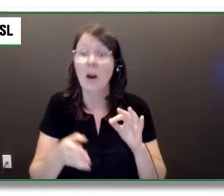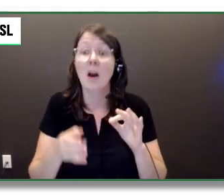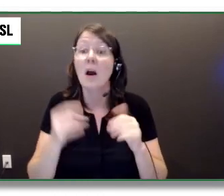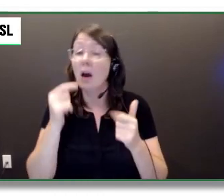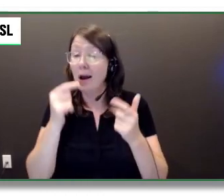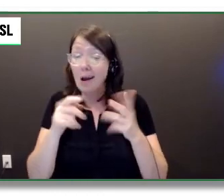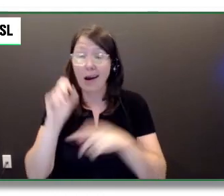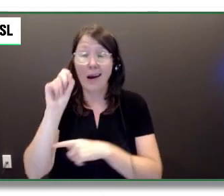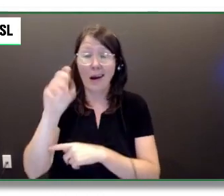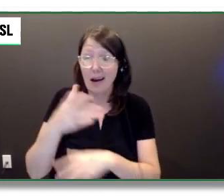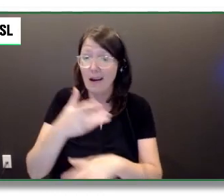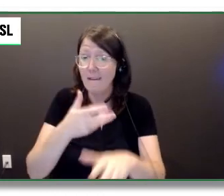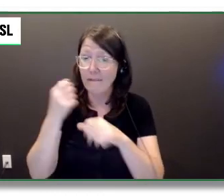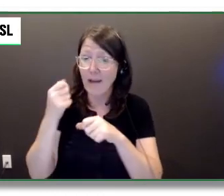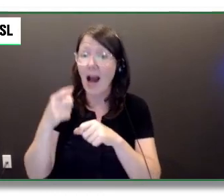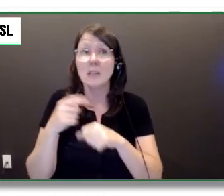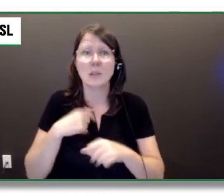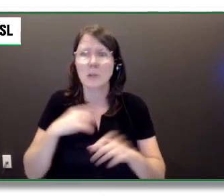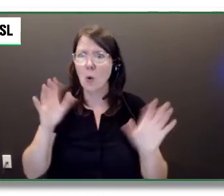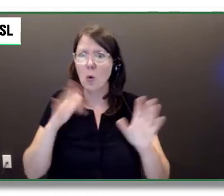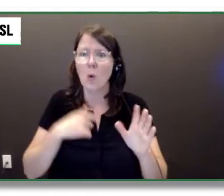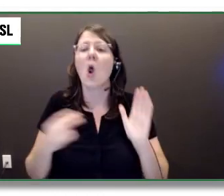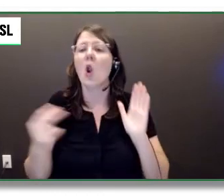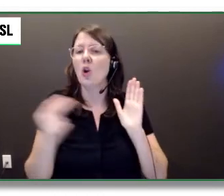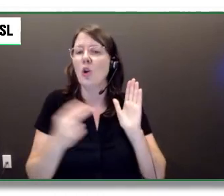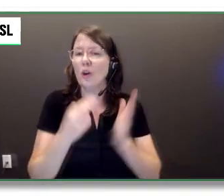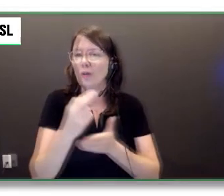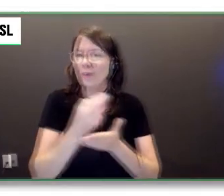will end that here. Thank you so much.